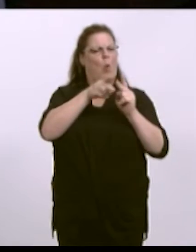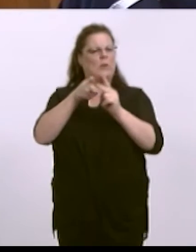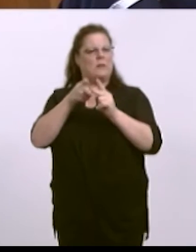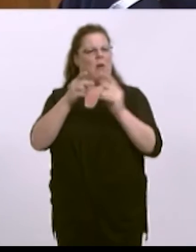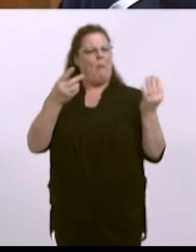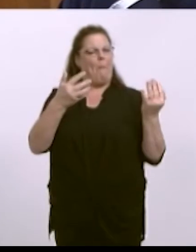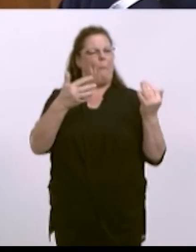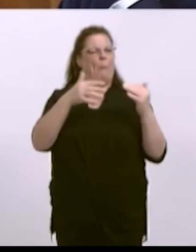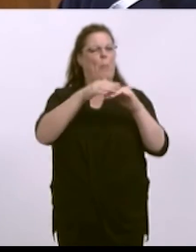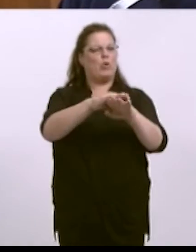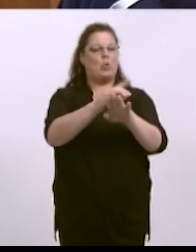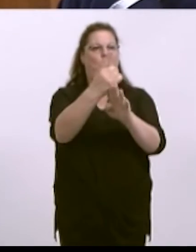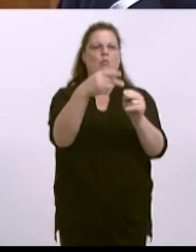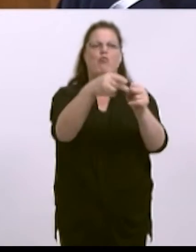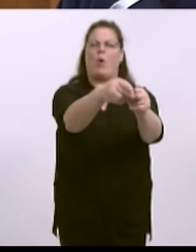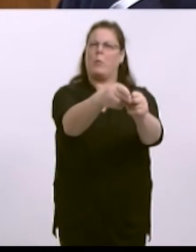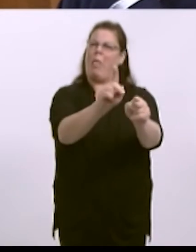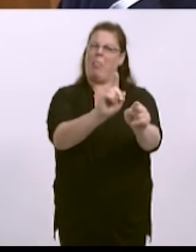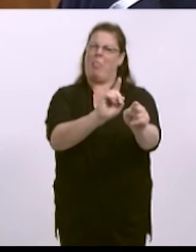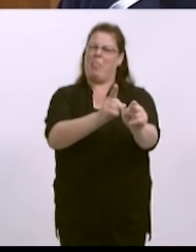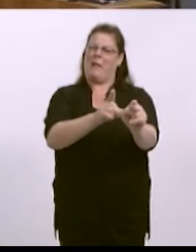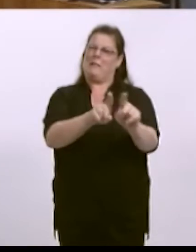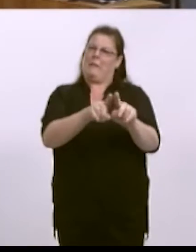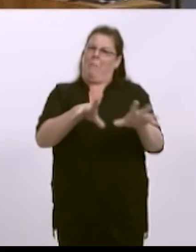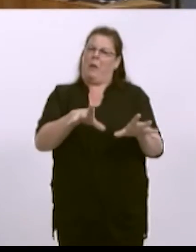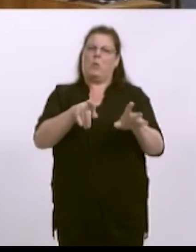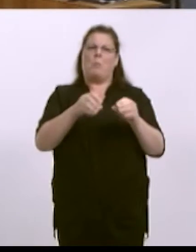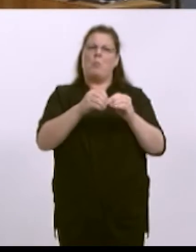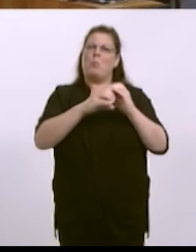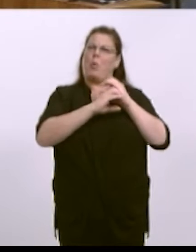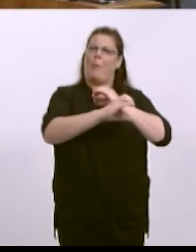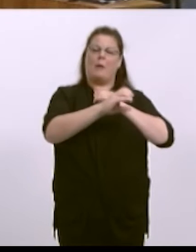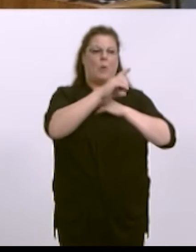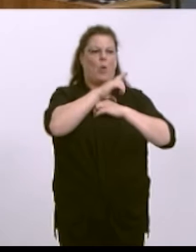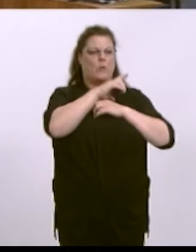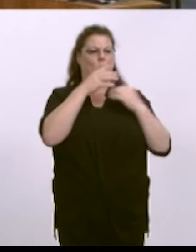Of course, weíve got broadband all the way up to the boxes, and then weíre using 128-year-old